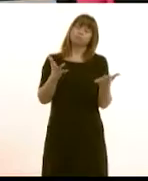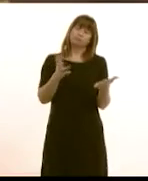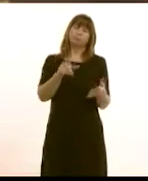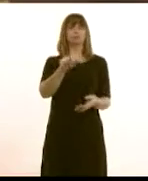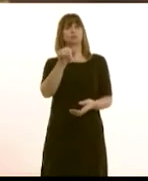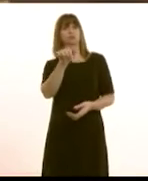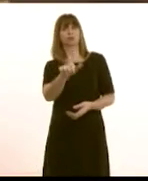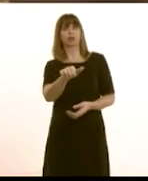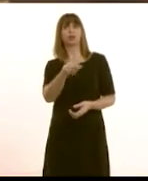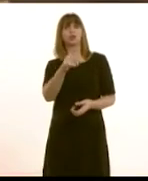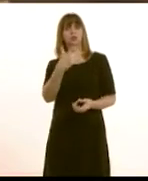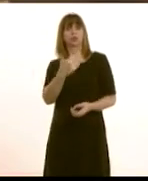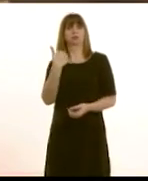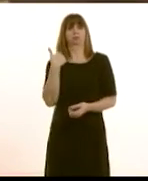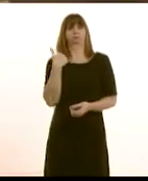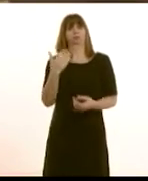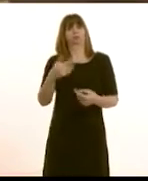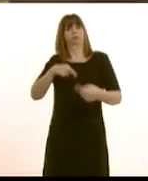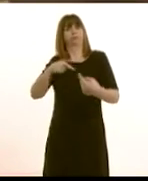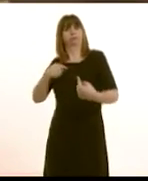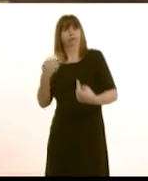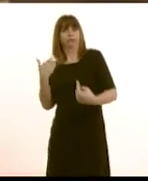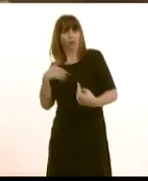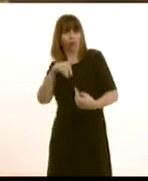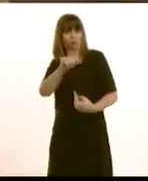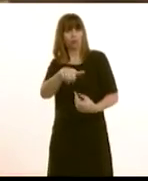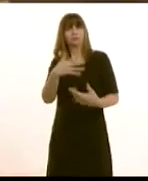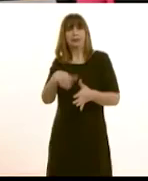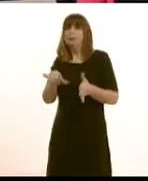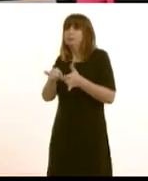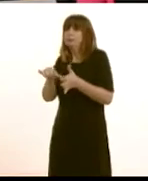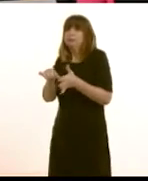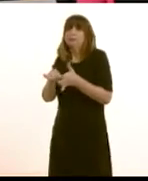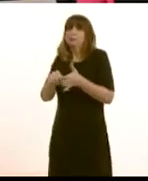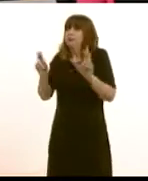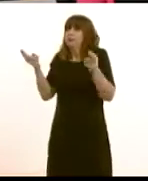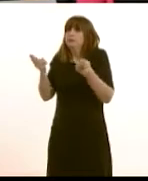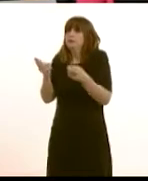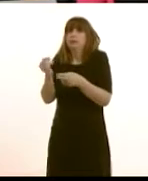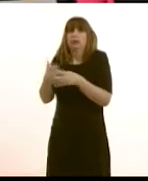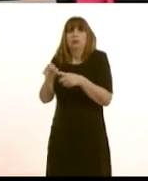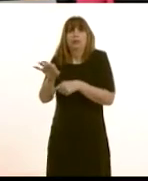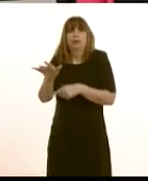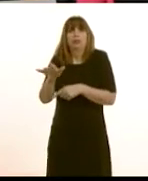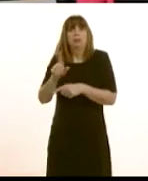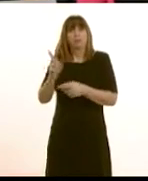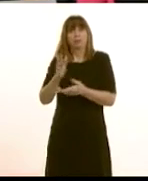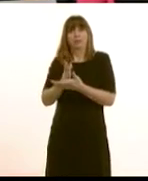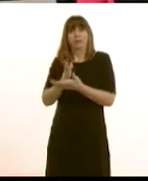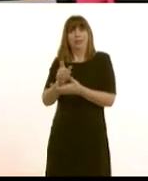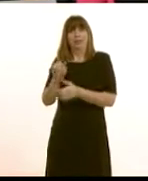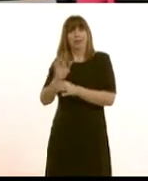issues with me in the Chamber beforeóthere are some parts of Wales where there have been difficulties with GP practices. That's the decision of GP practices, not the health service,